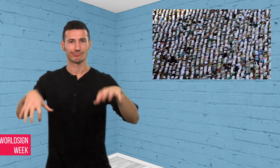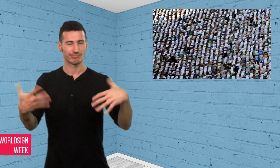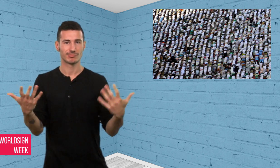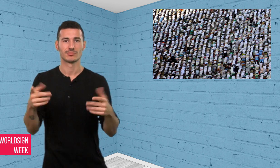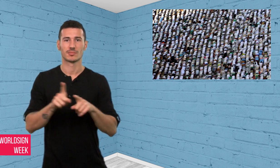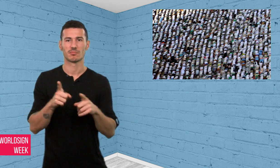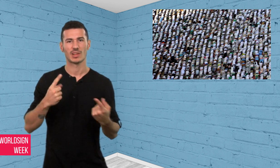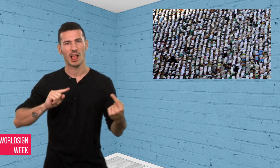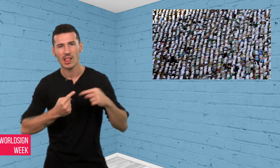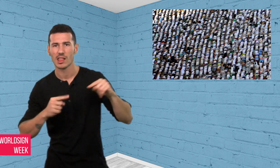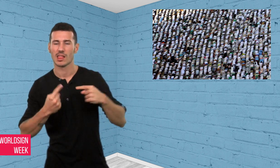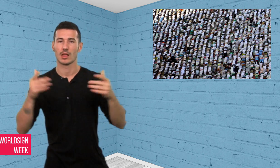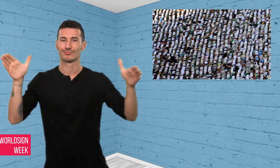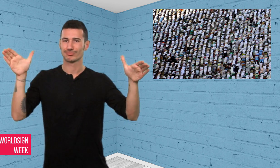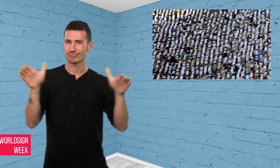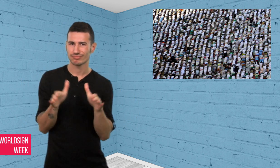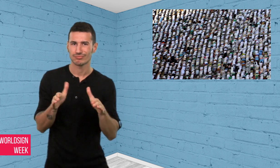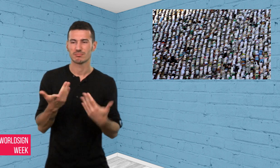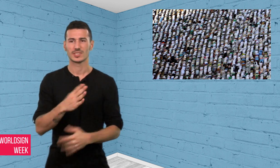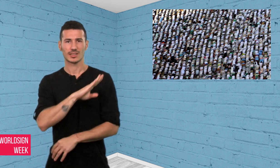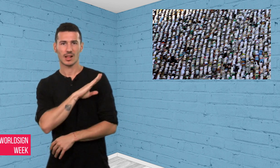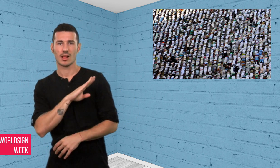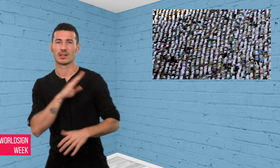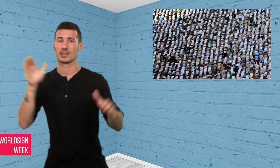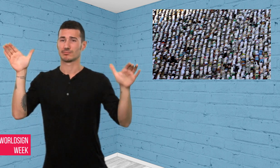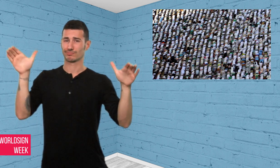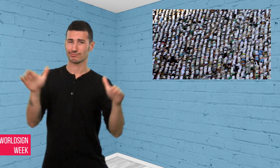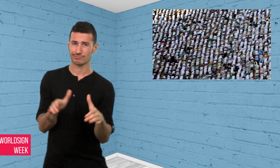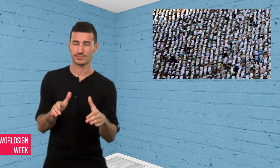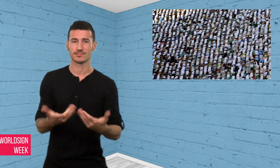facilities to reduce injuries and fatalities.